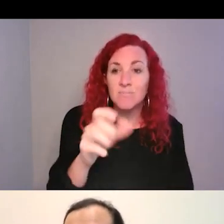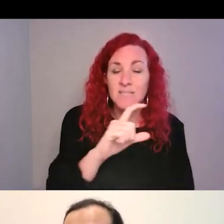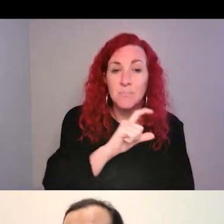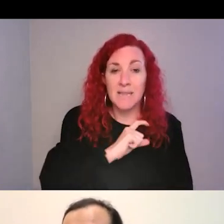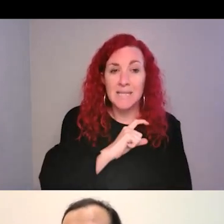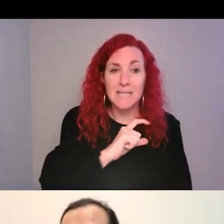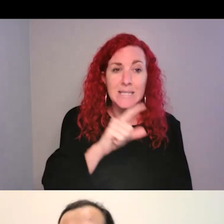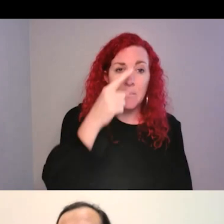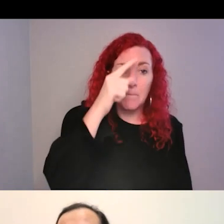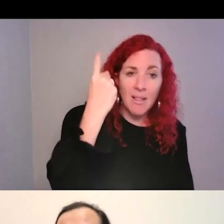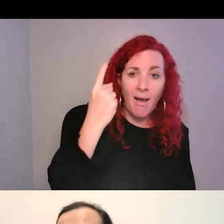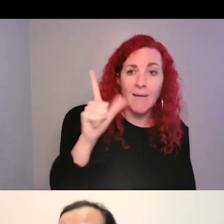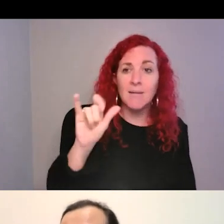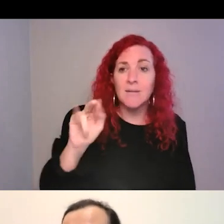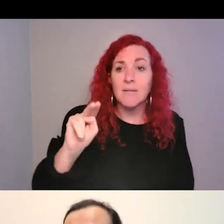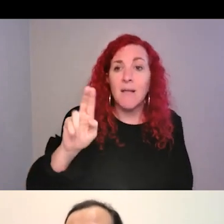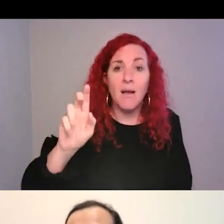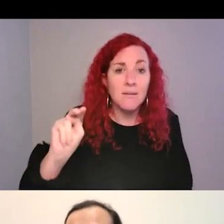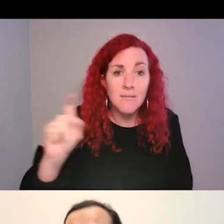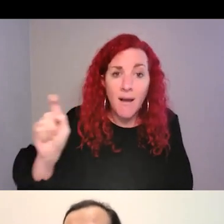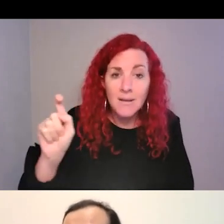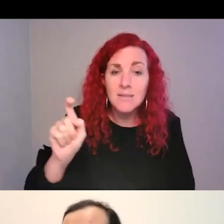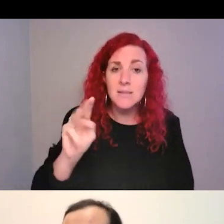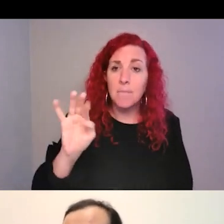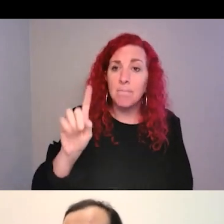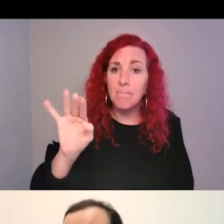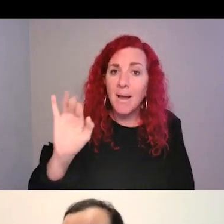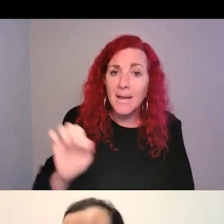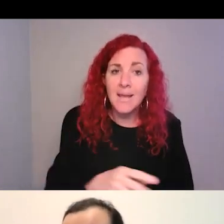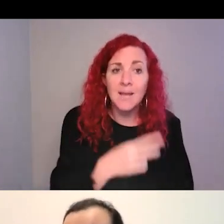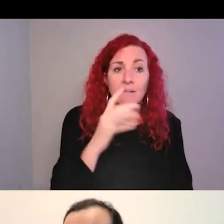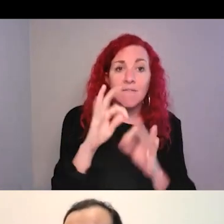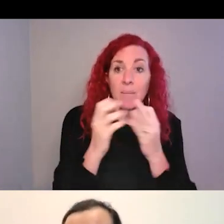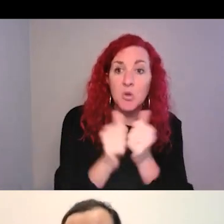BE ON MEDICAID AND SUICIDAL BEHAVIOR.